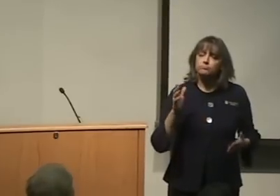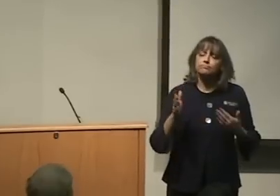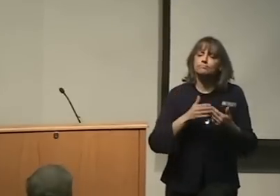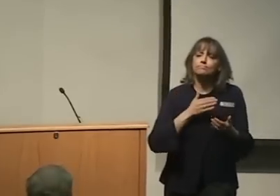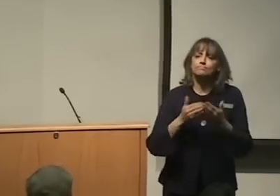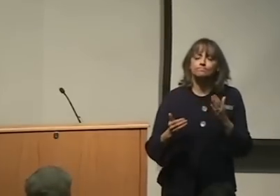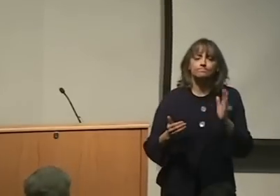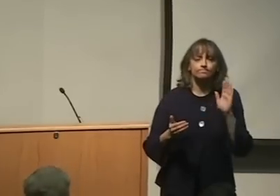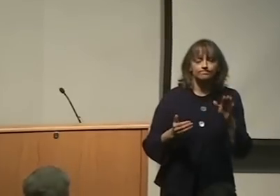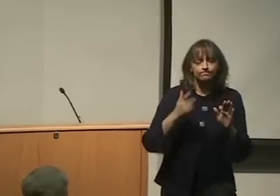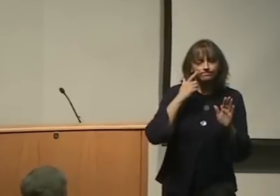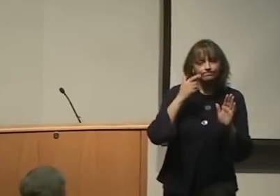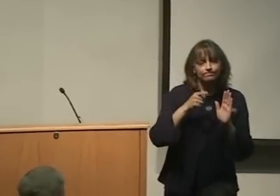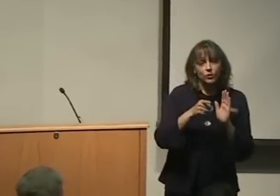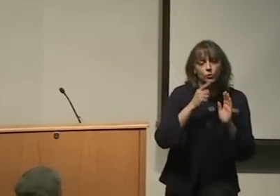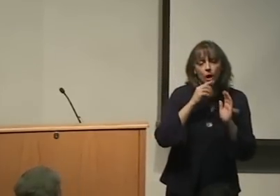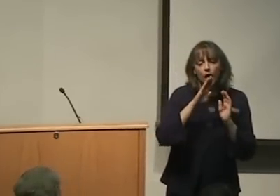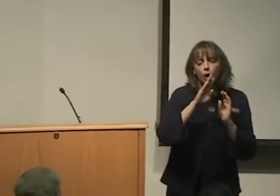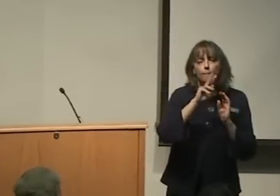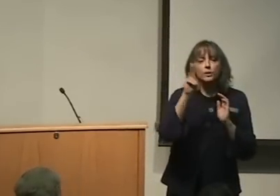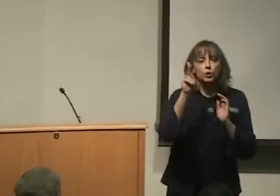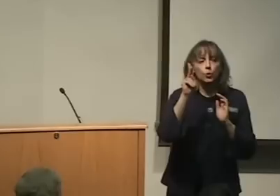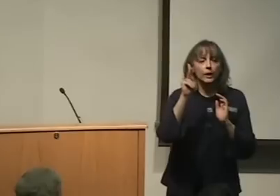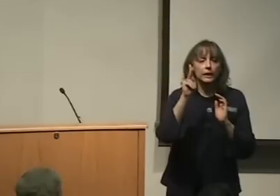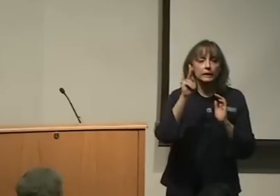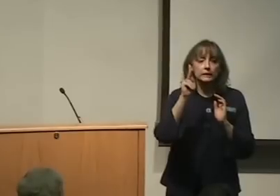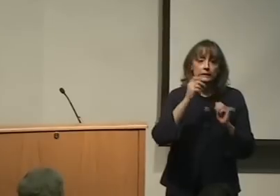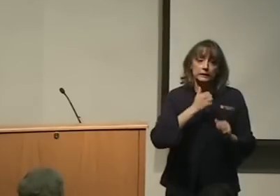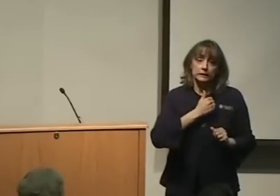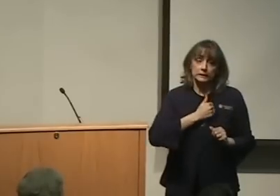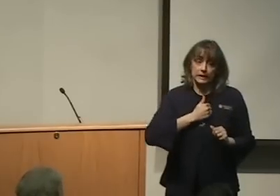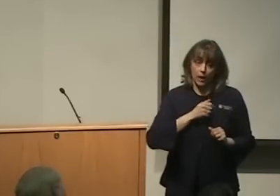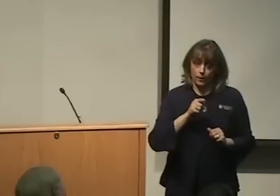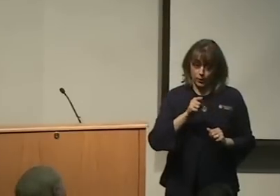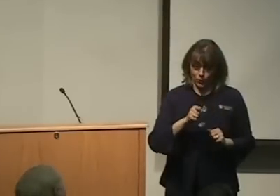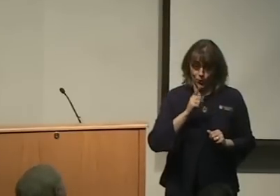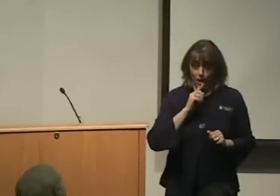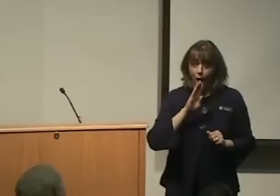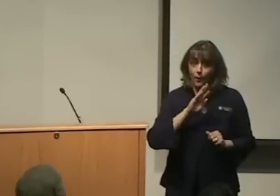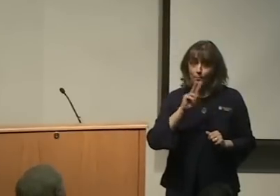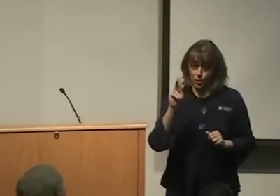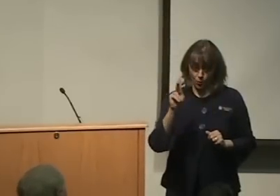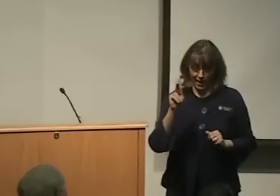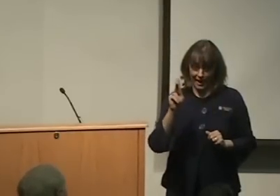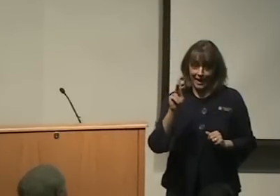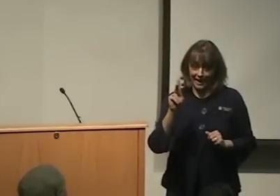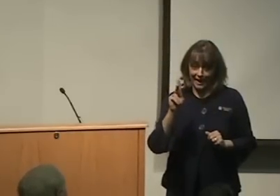You are the Buick and it is 1970. And your competition looks like that.